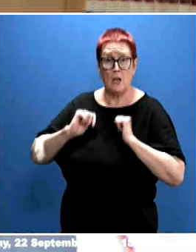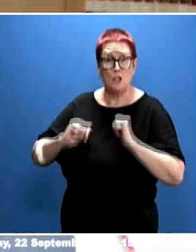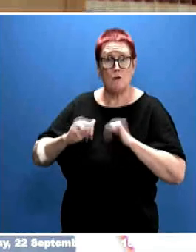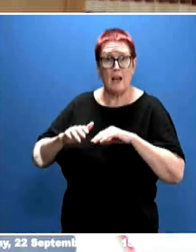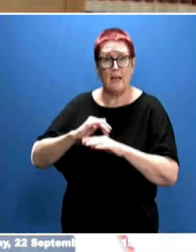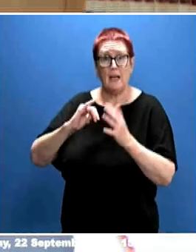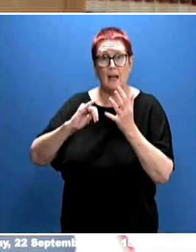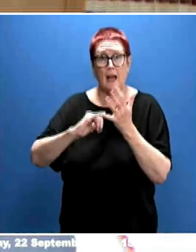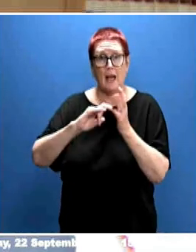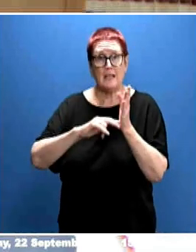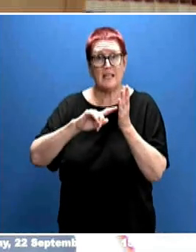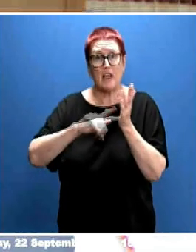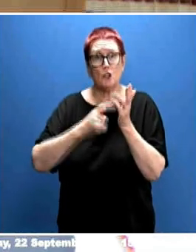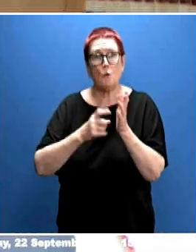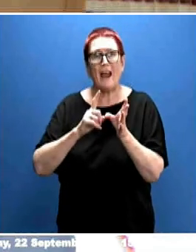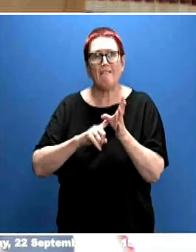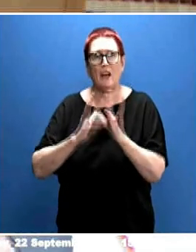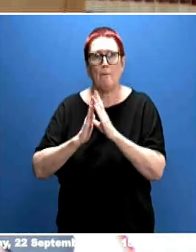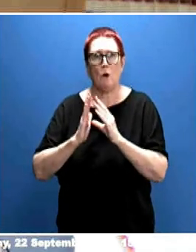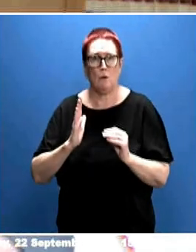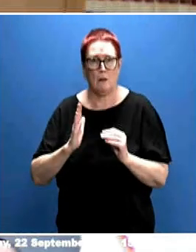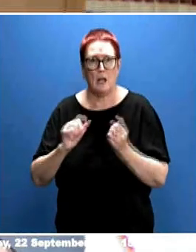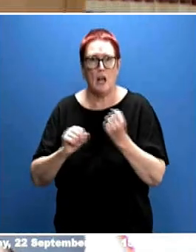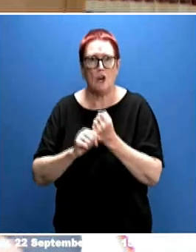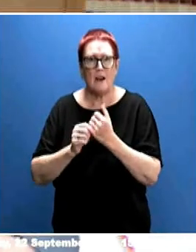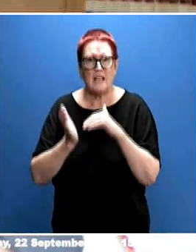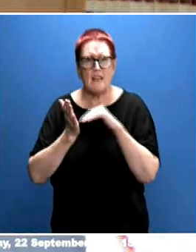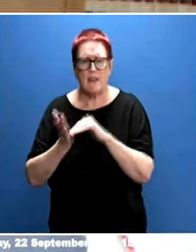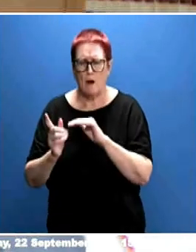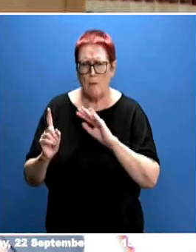which creates a therapeutic milieu or therapeutic community in which the